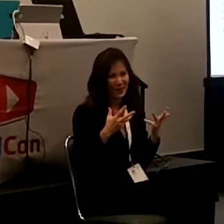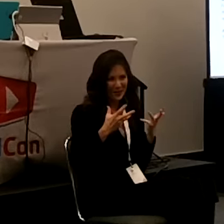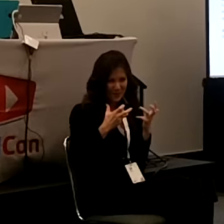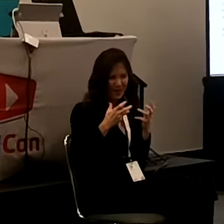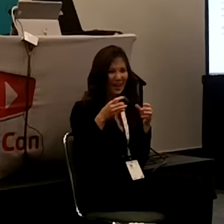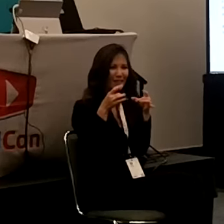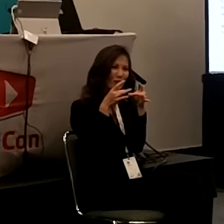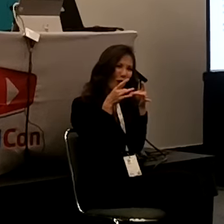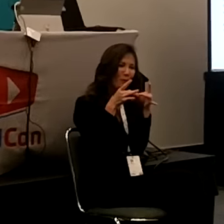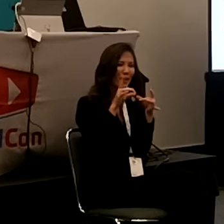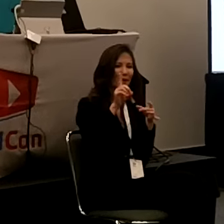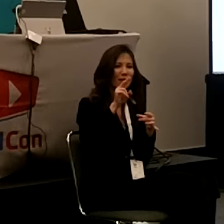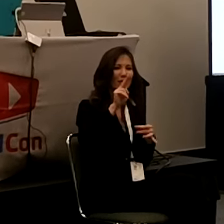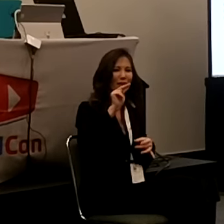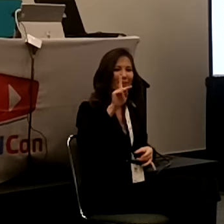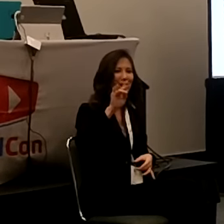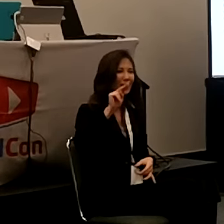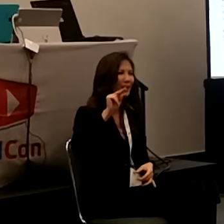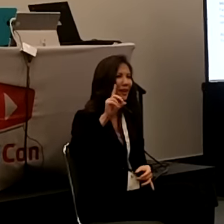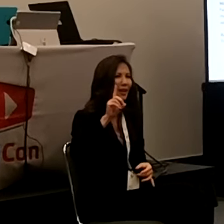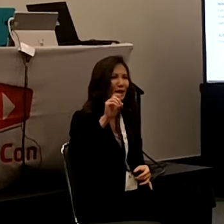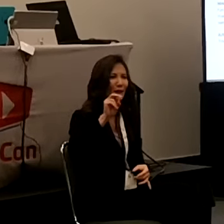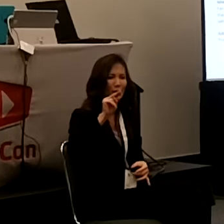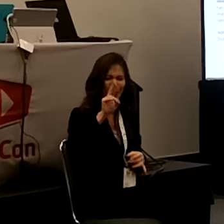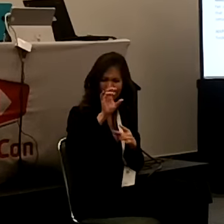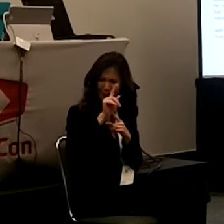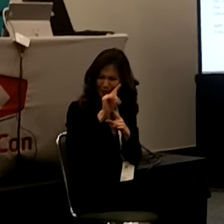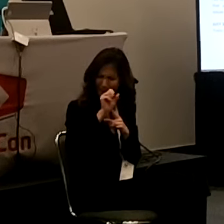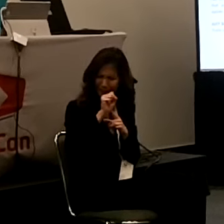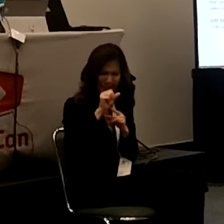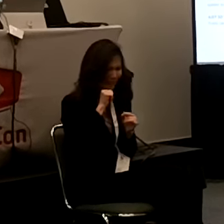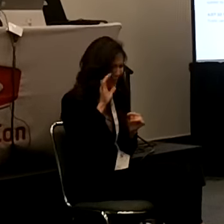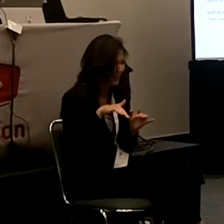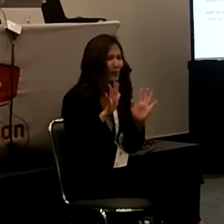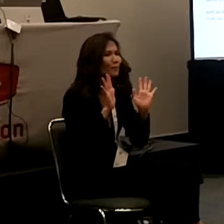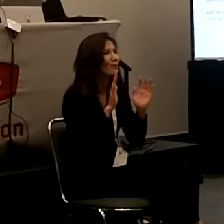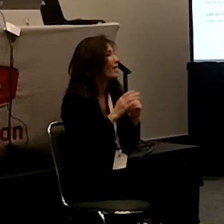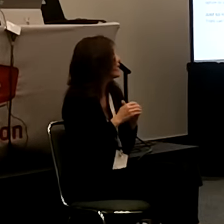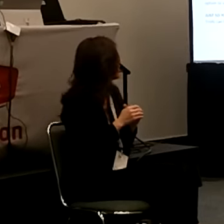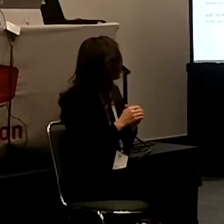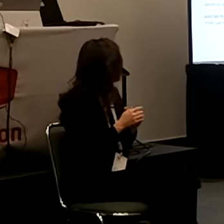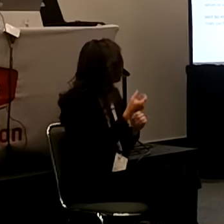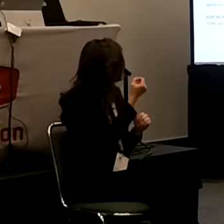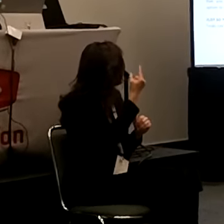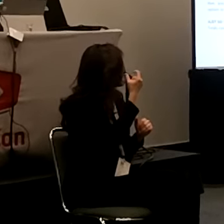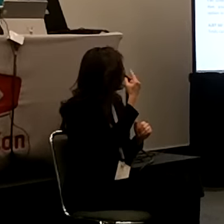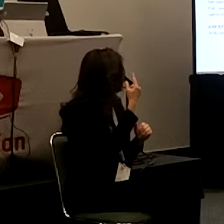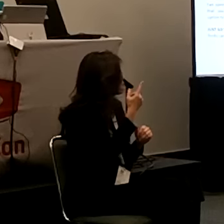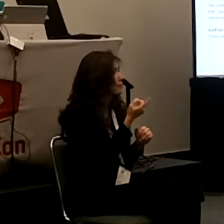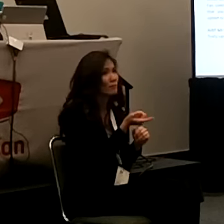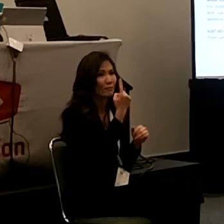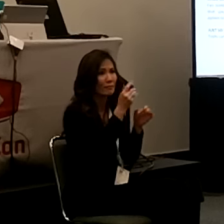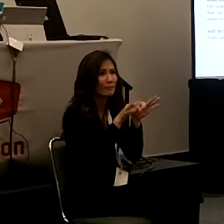or Dunkin Donuts or... no, not Dunkin Donuts. The one thing, though, that you need to make sure